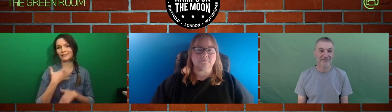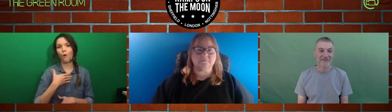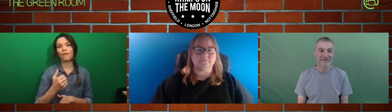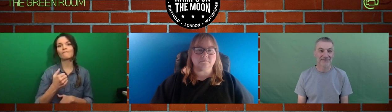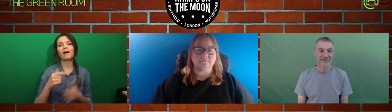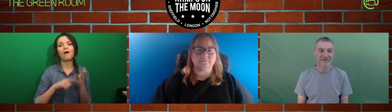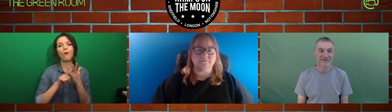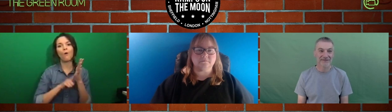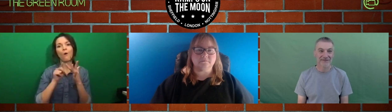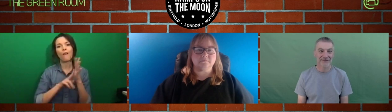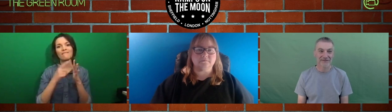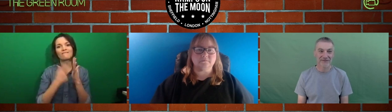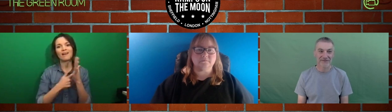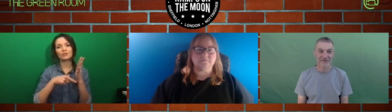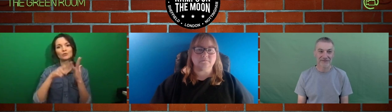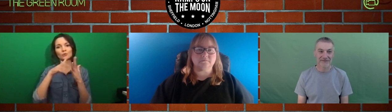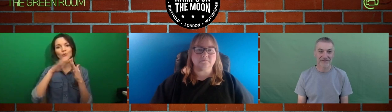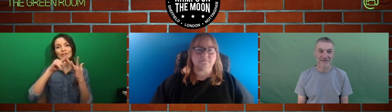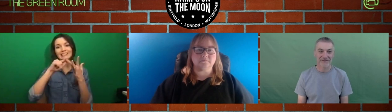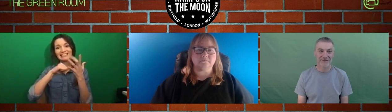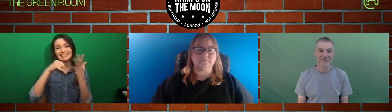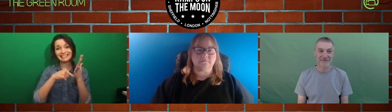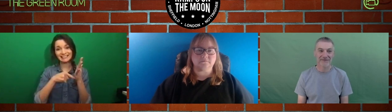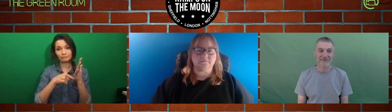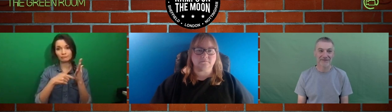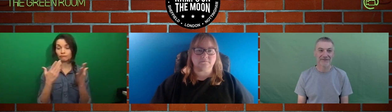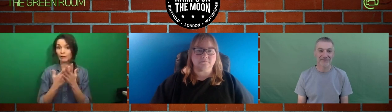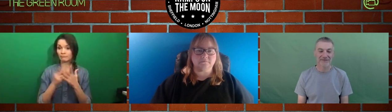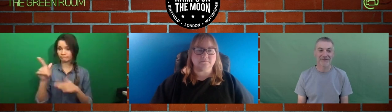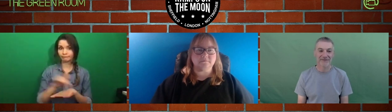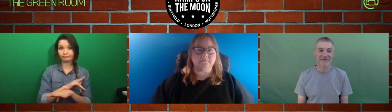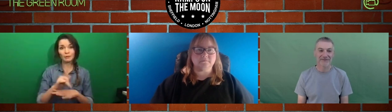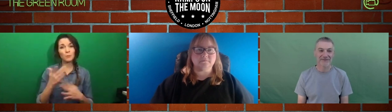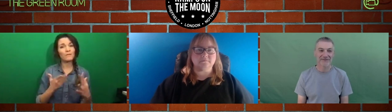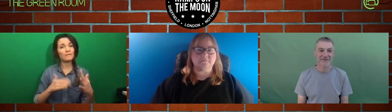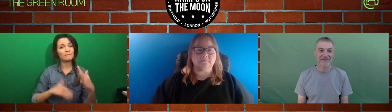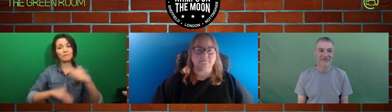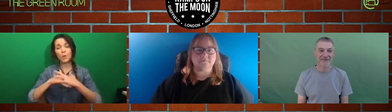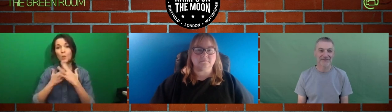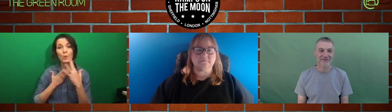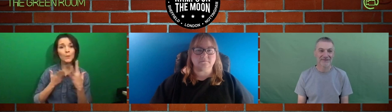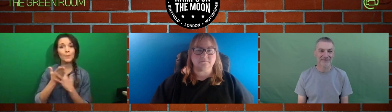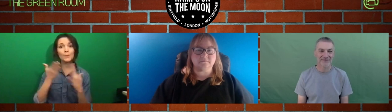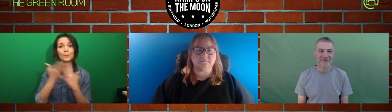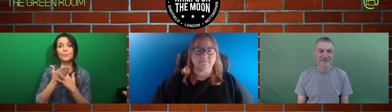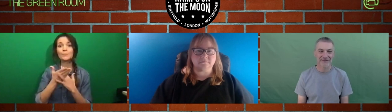Oliver Twist is a completely accessible production which combines audio